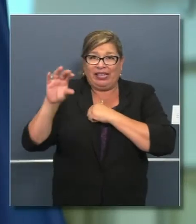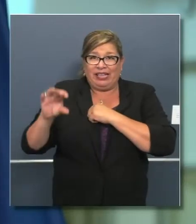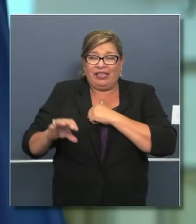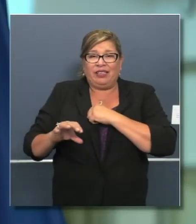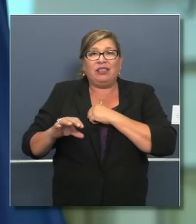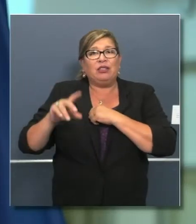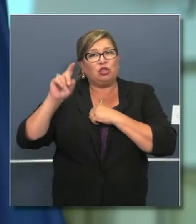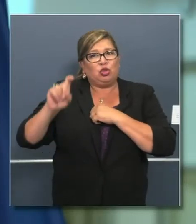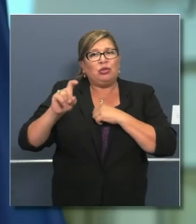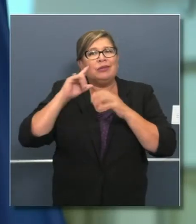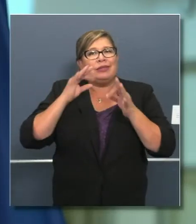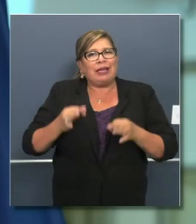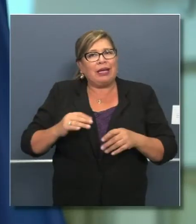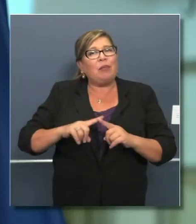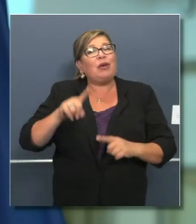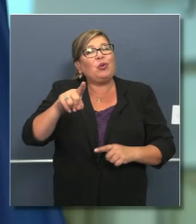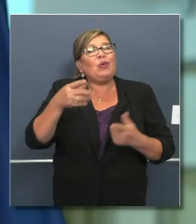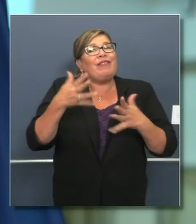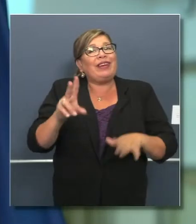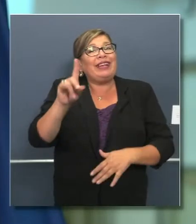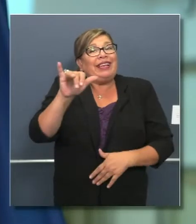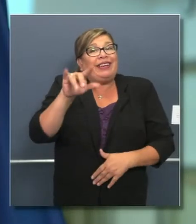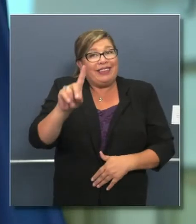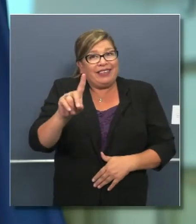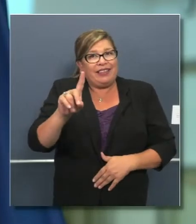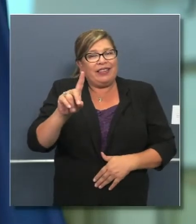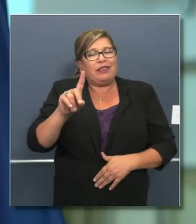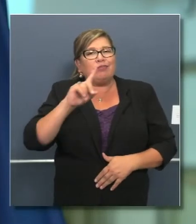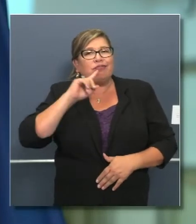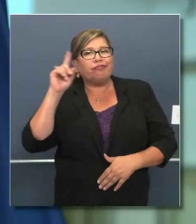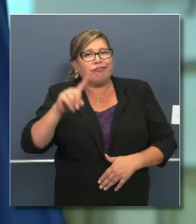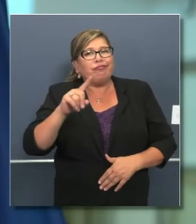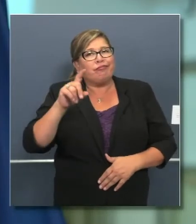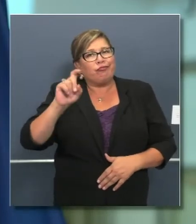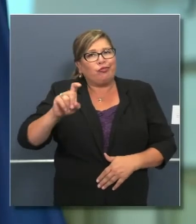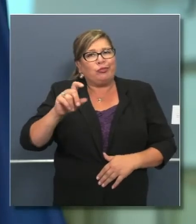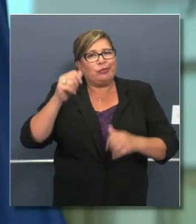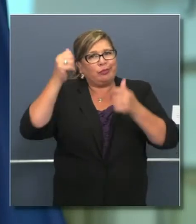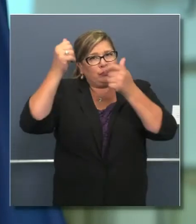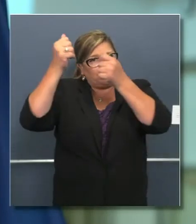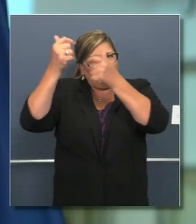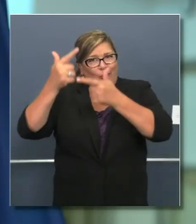mask order when you were not seeing enough people wearing masks are you thinking of any